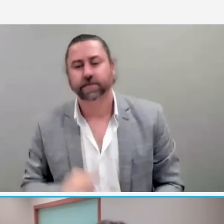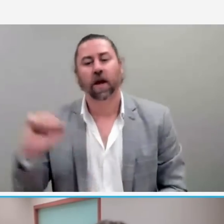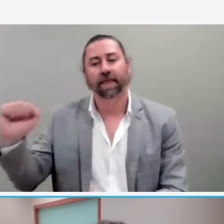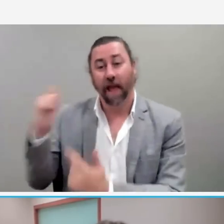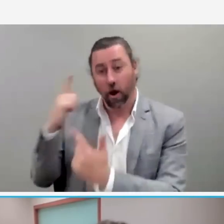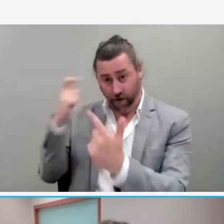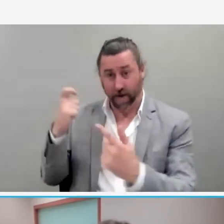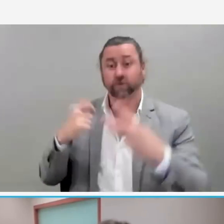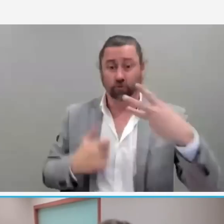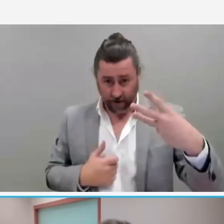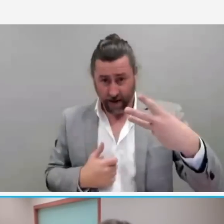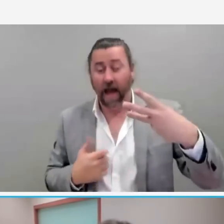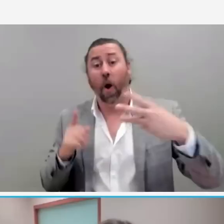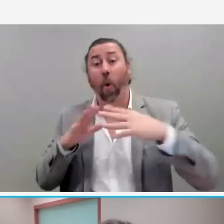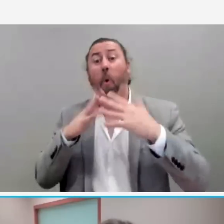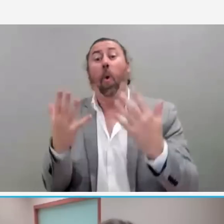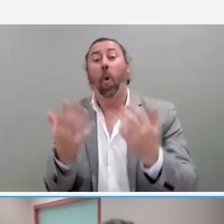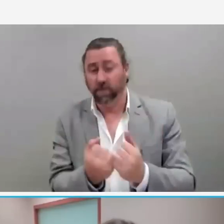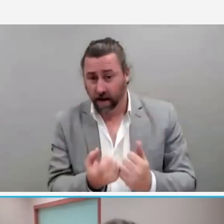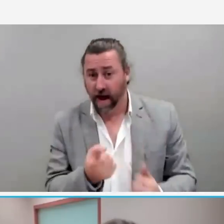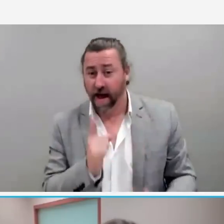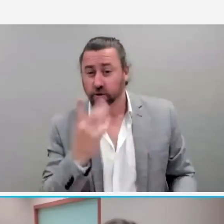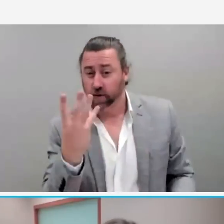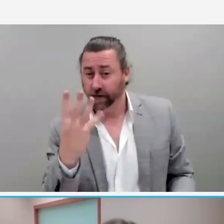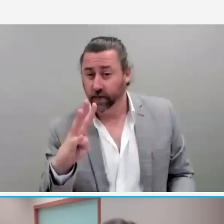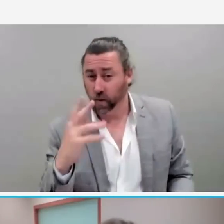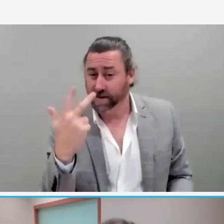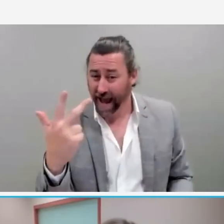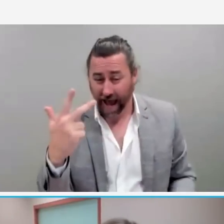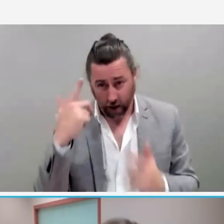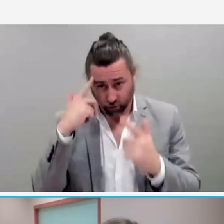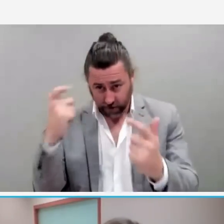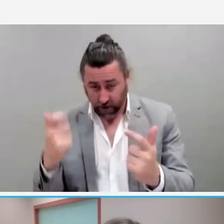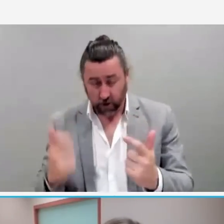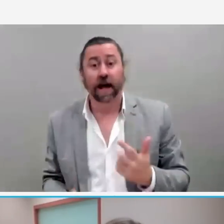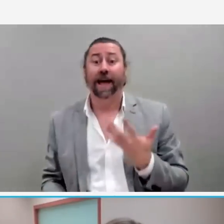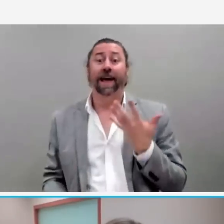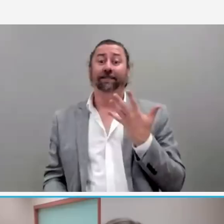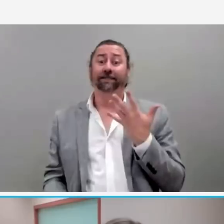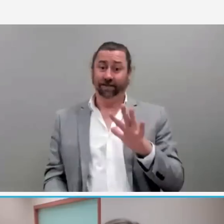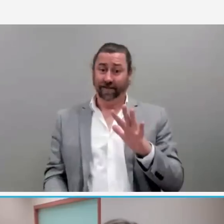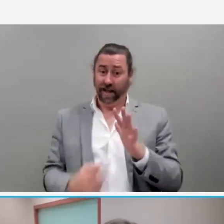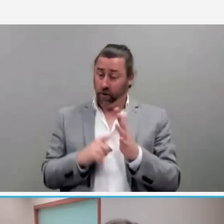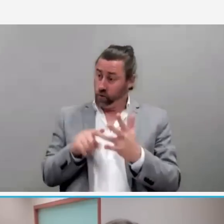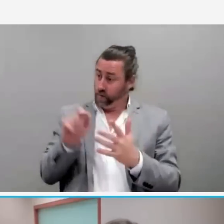than 50 of the 148 Royal Commission recommendations require supporting legislation to be implemented.